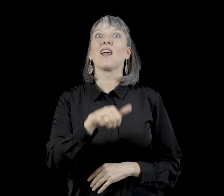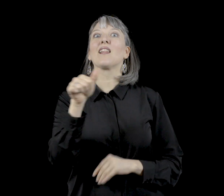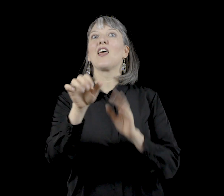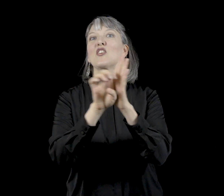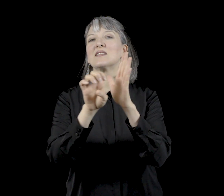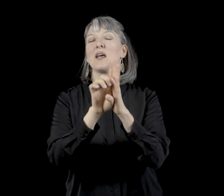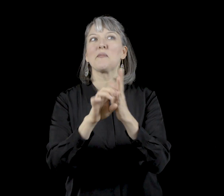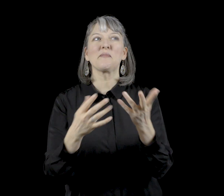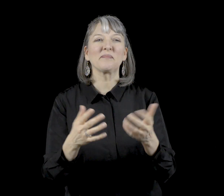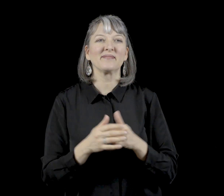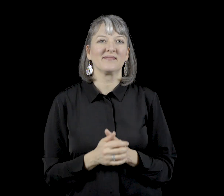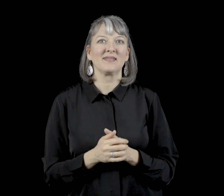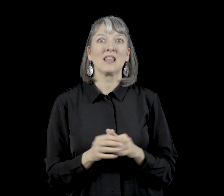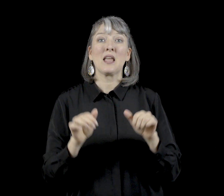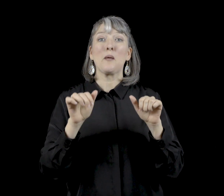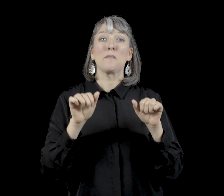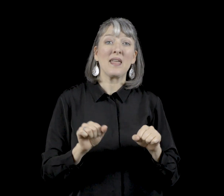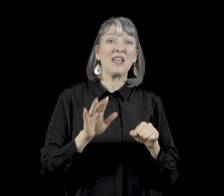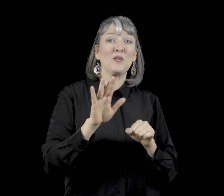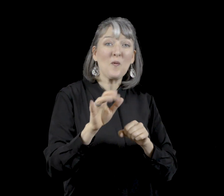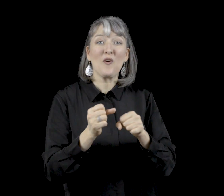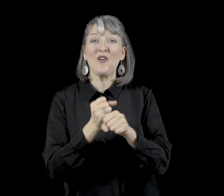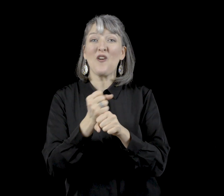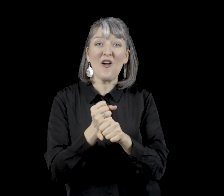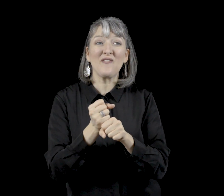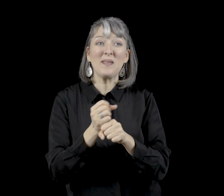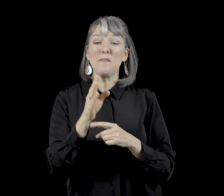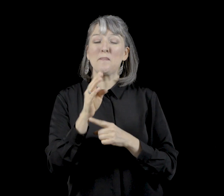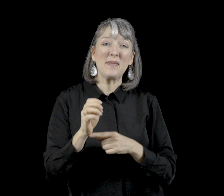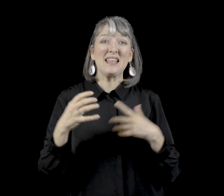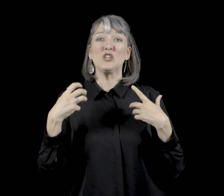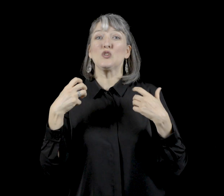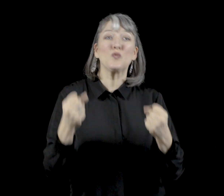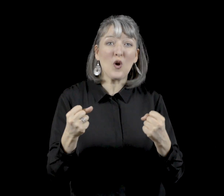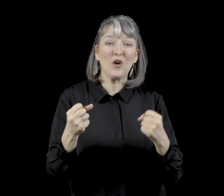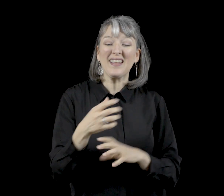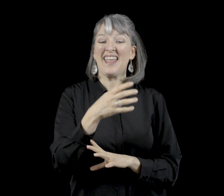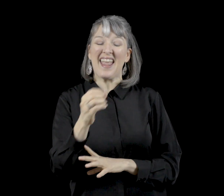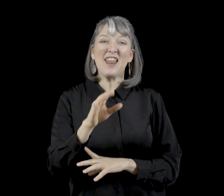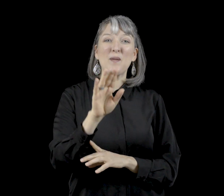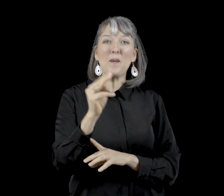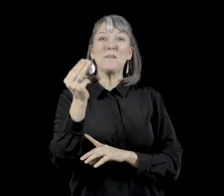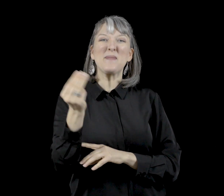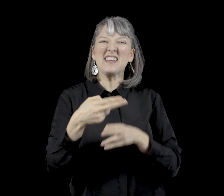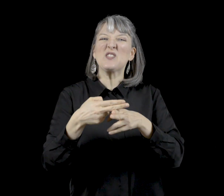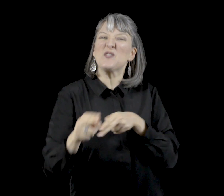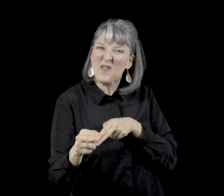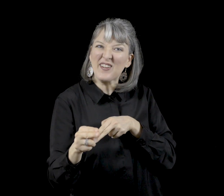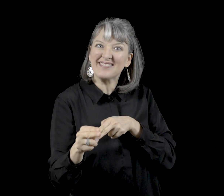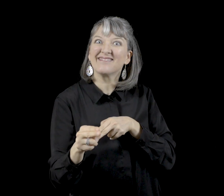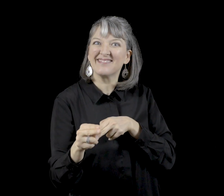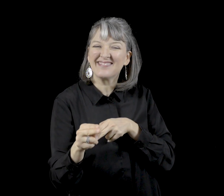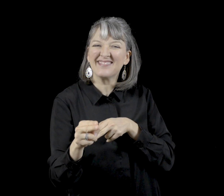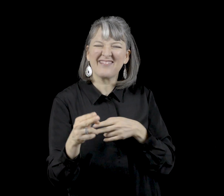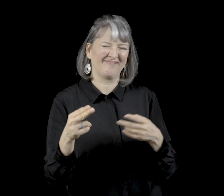Another example here. May your coffee be strong and your Monday short.